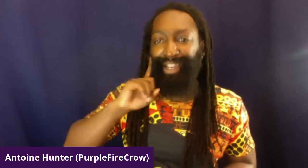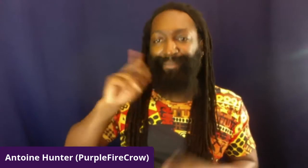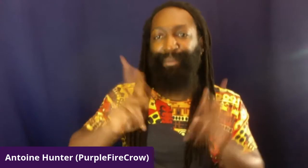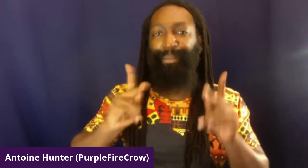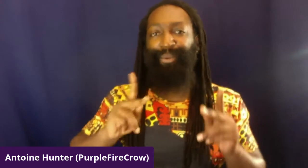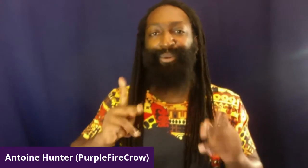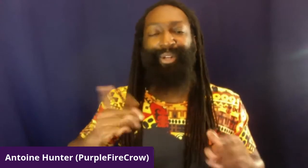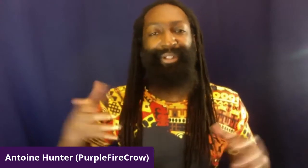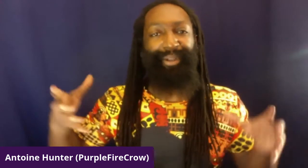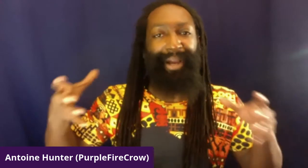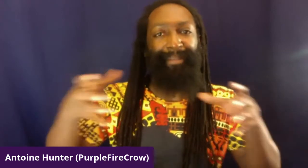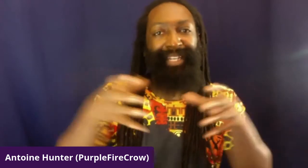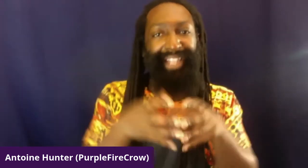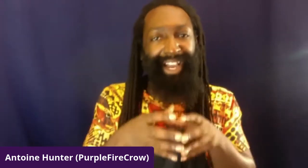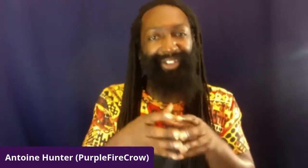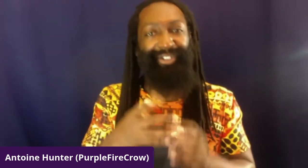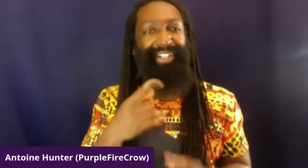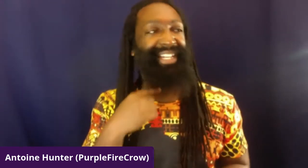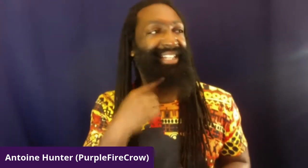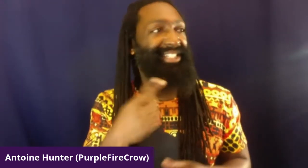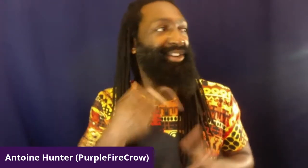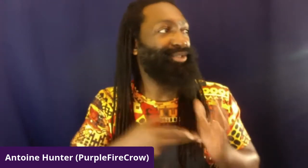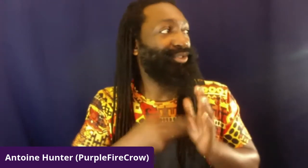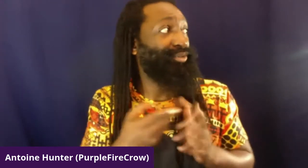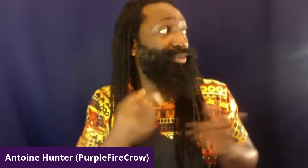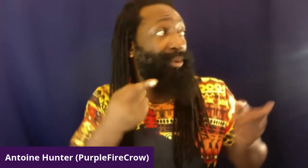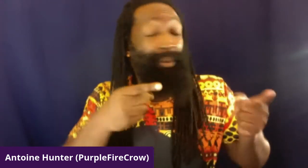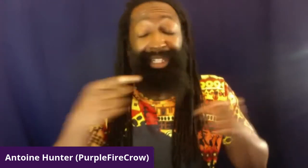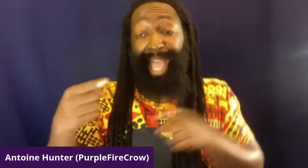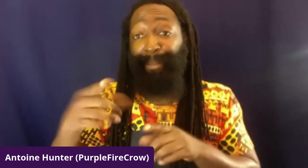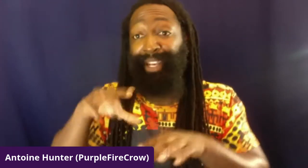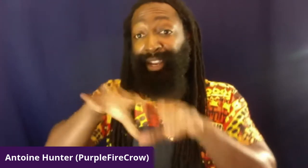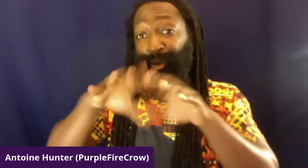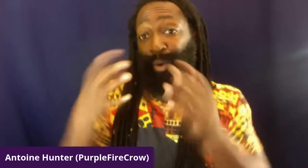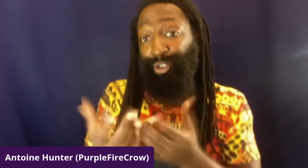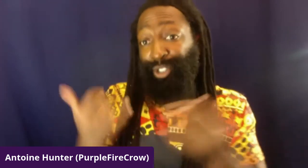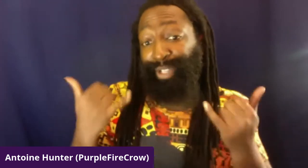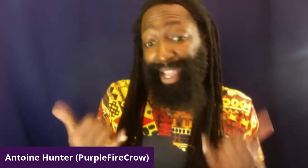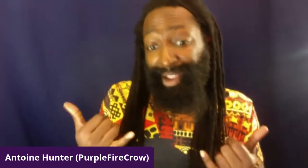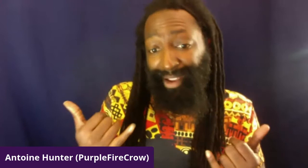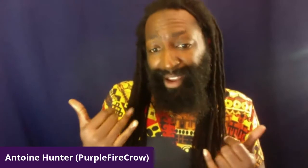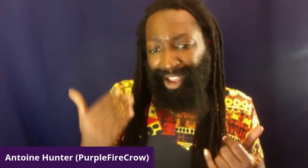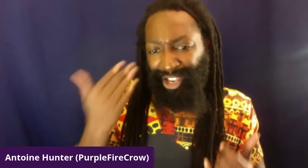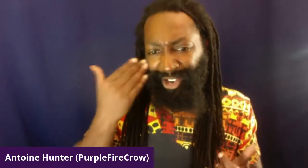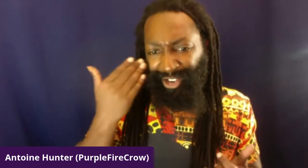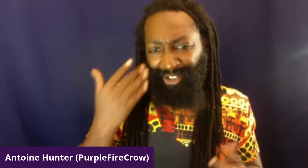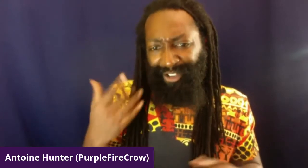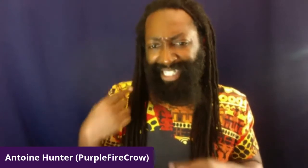deaf people to come together and tell the truth of what's happening in the world today, you know.